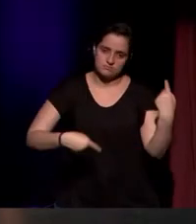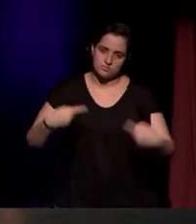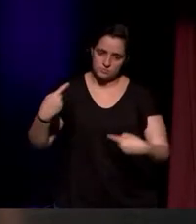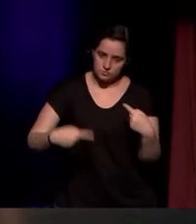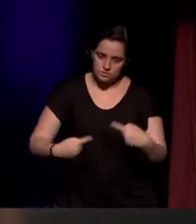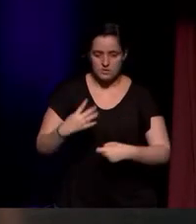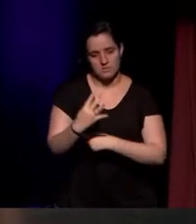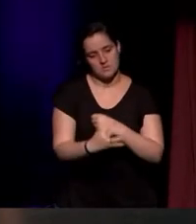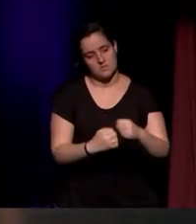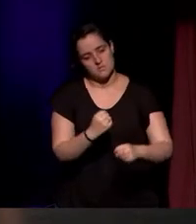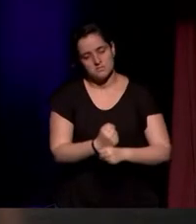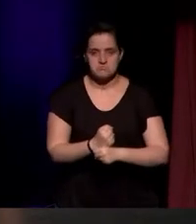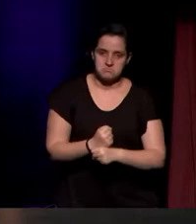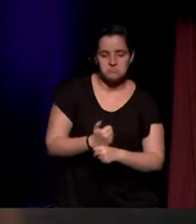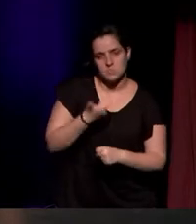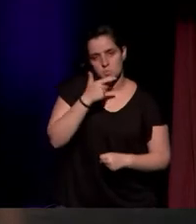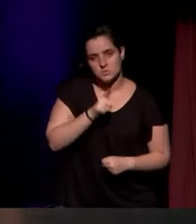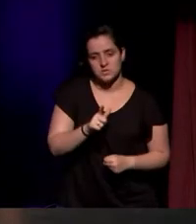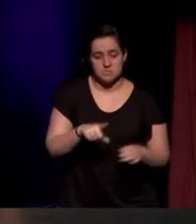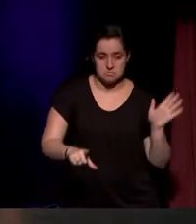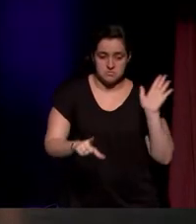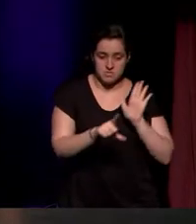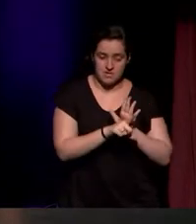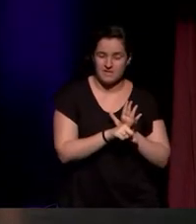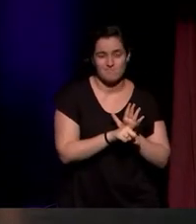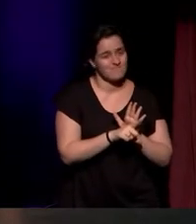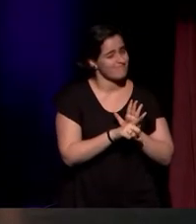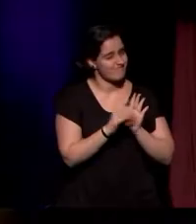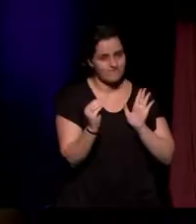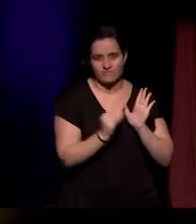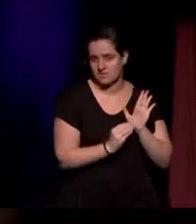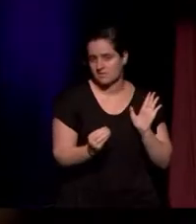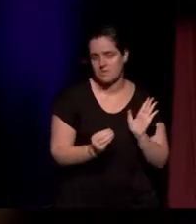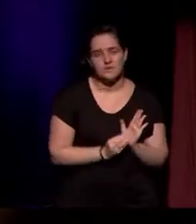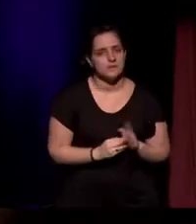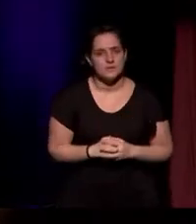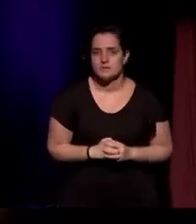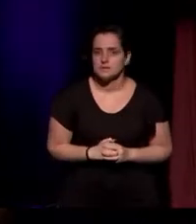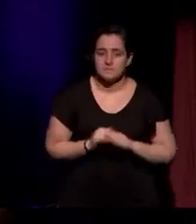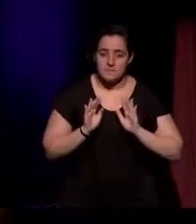but we did, also the law was so scrapped, that, finally, but we have this law,